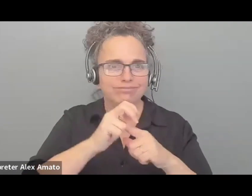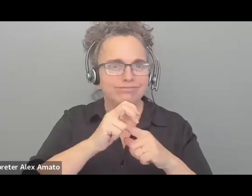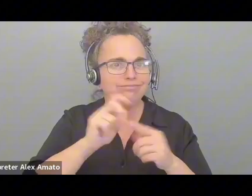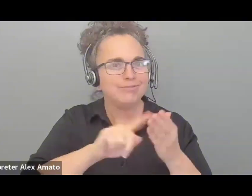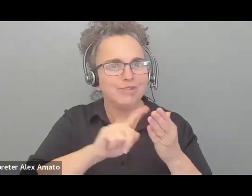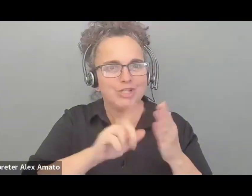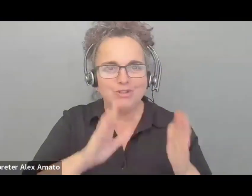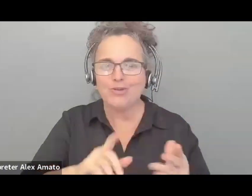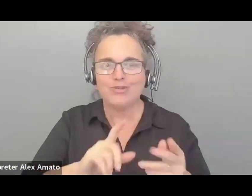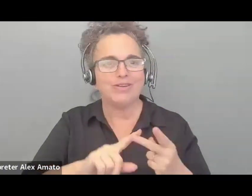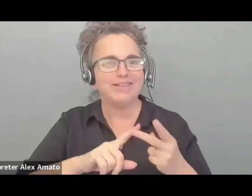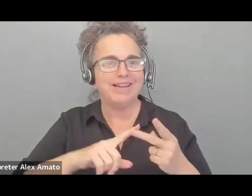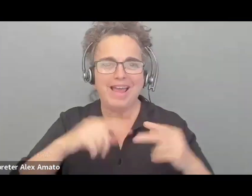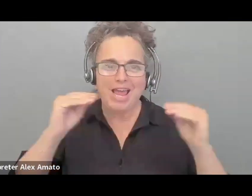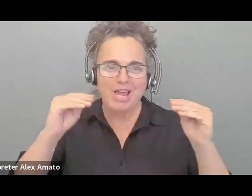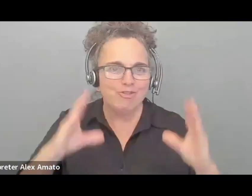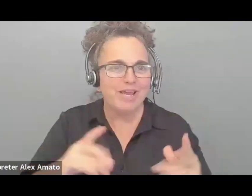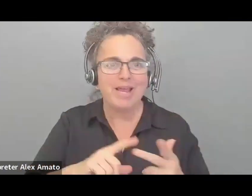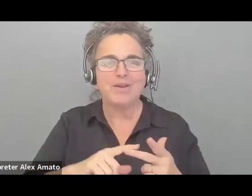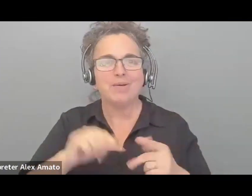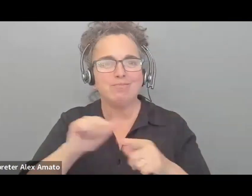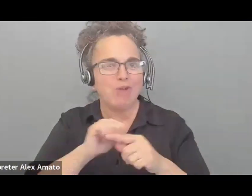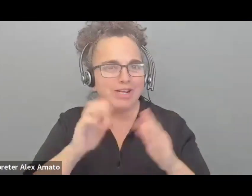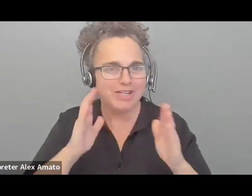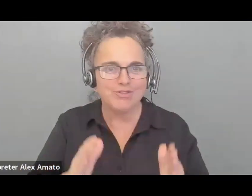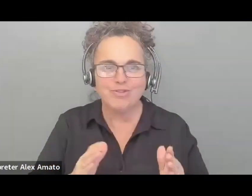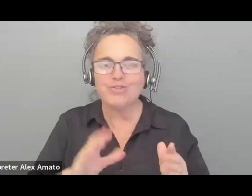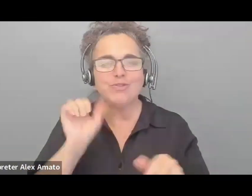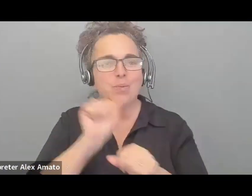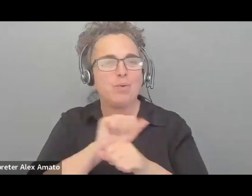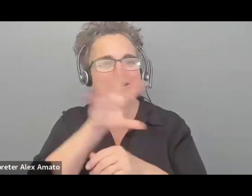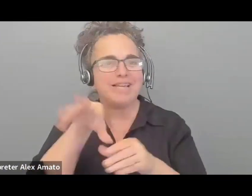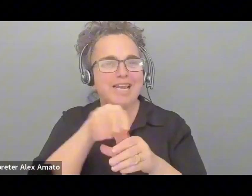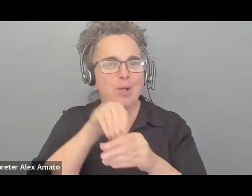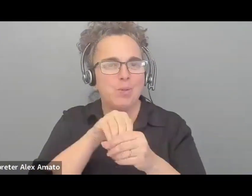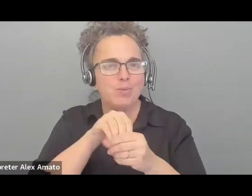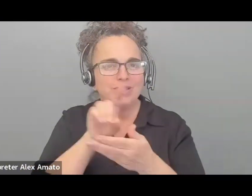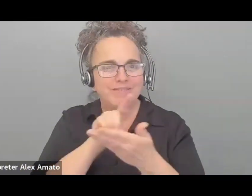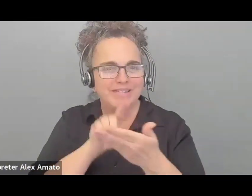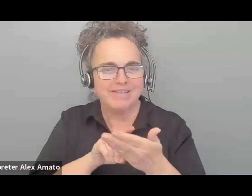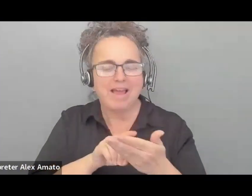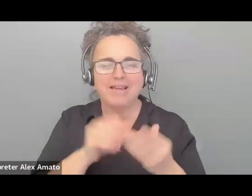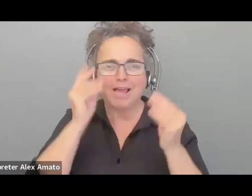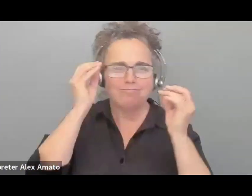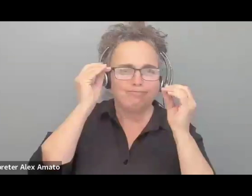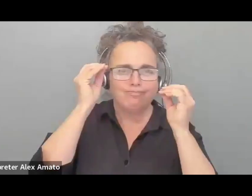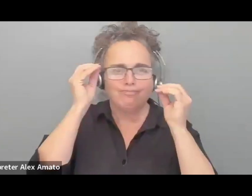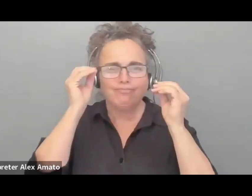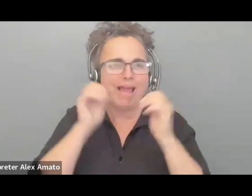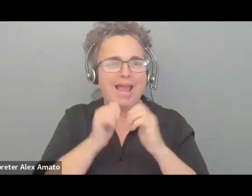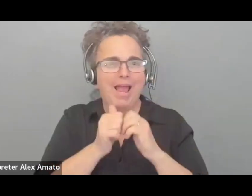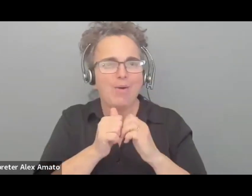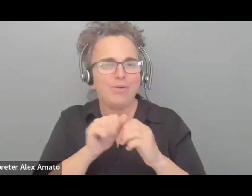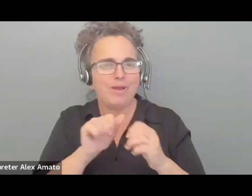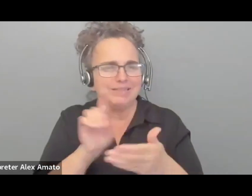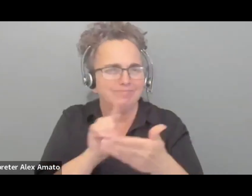She works in, in inclusive design and thinking about how to make spaces more inclusive and accessible to folks.